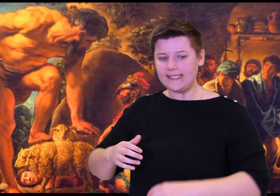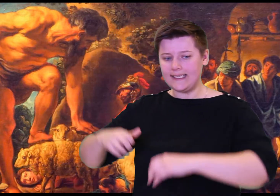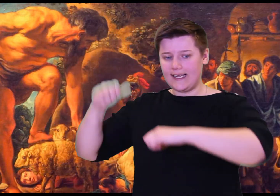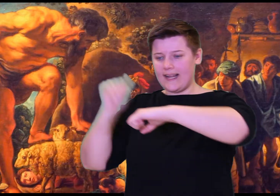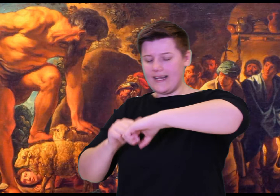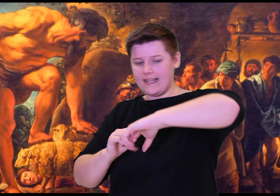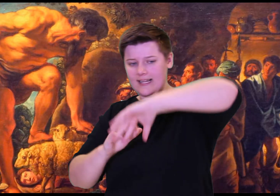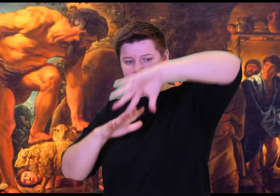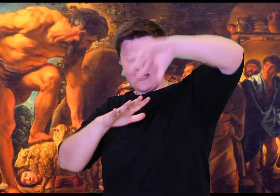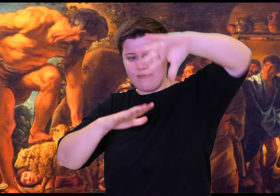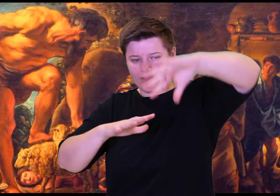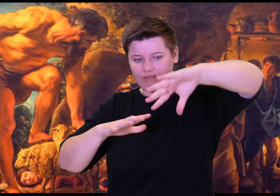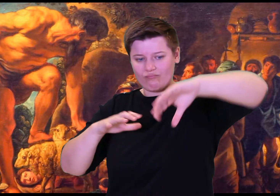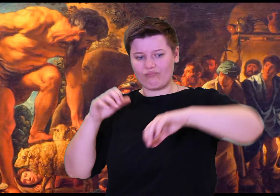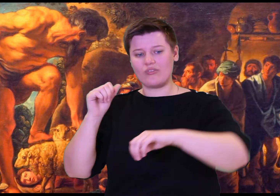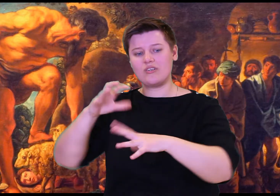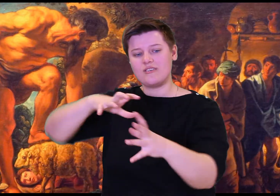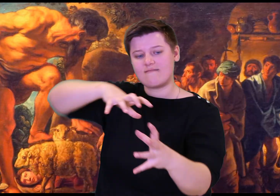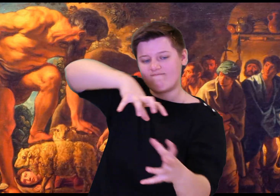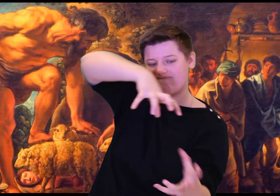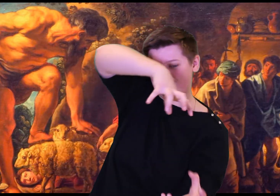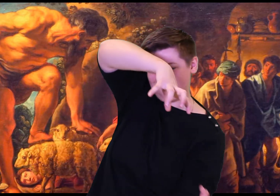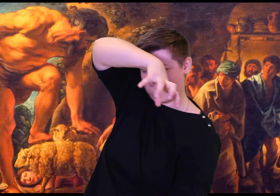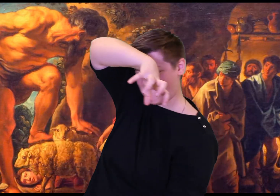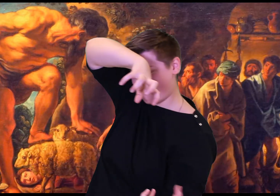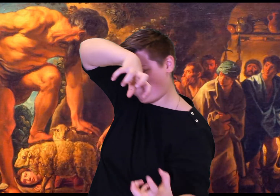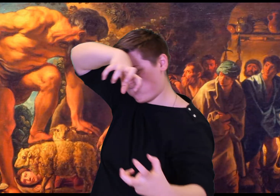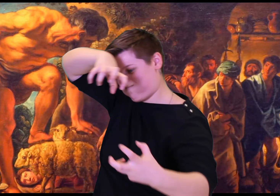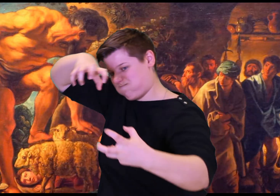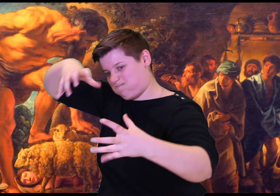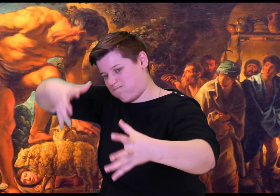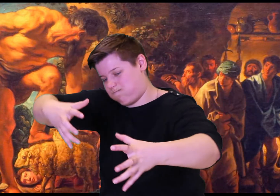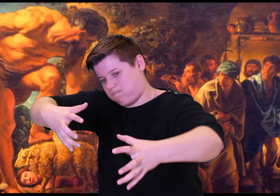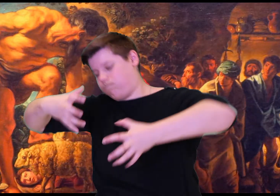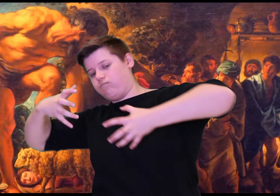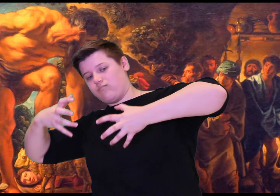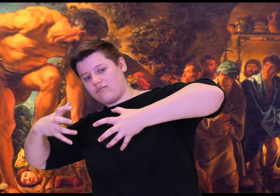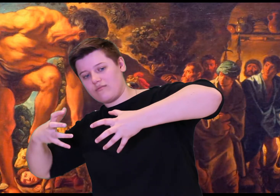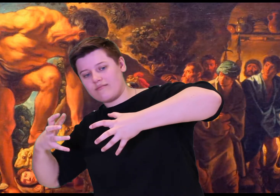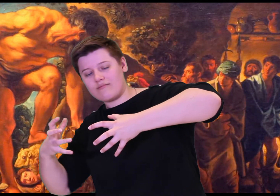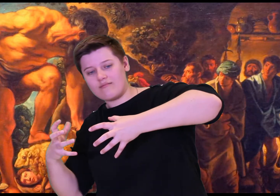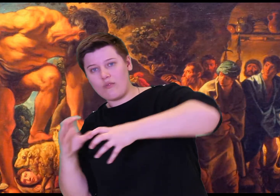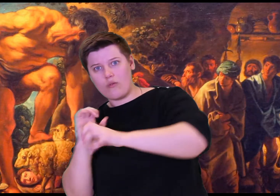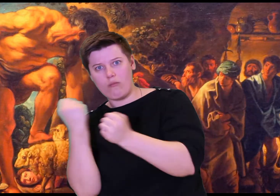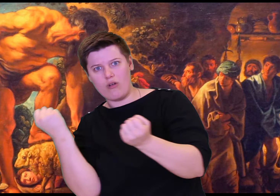It landed right in front of our dark prow, and almost crushed the tip of the steering oar.